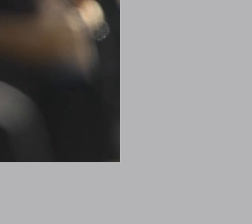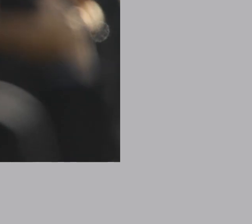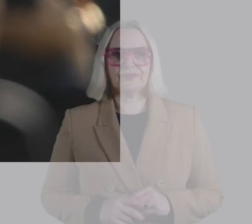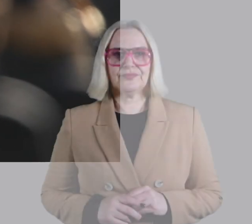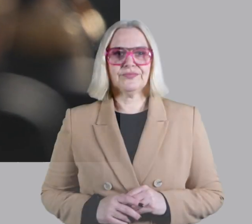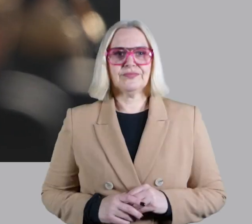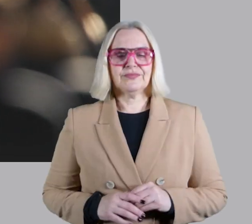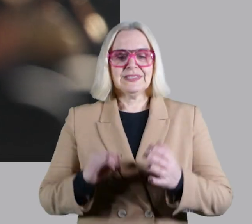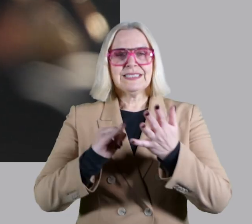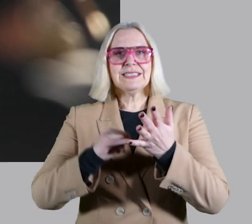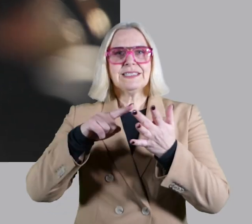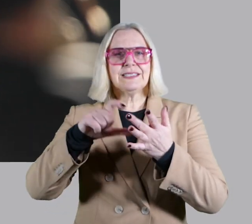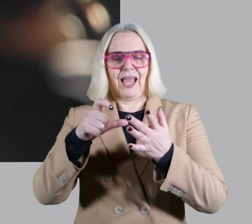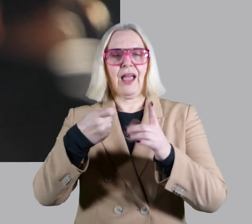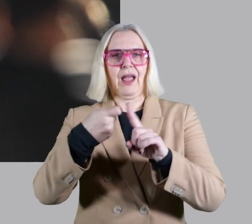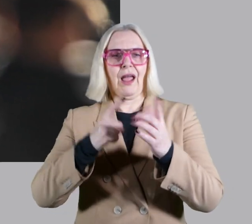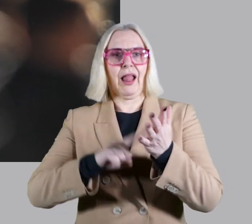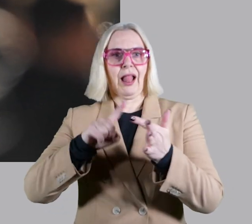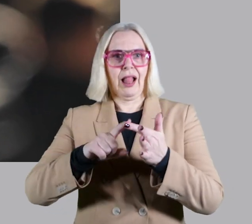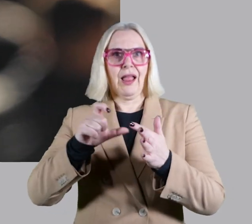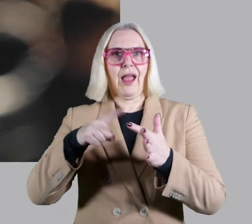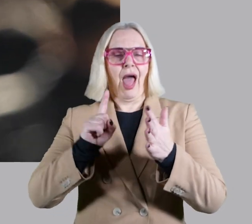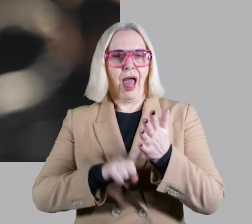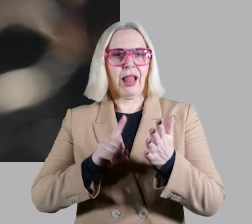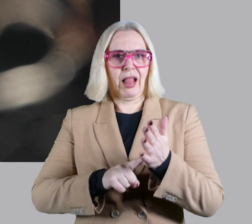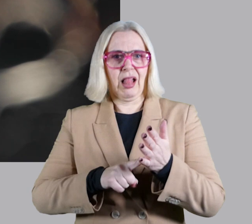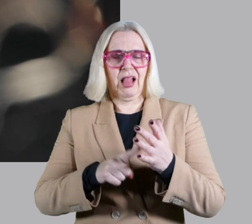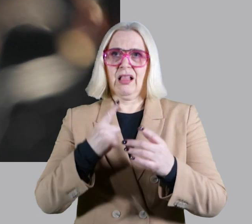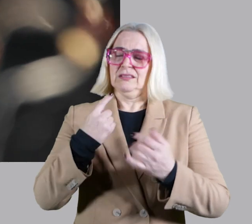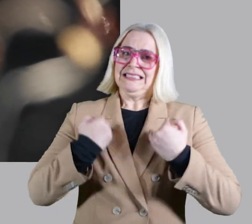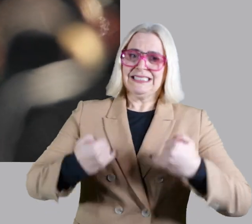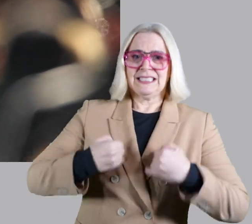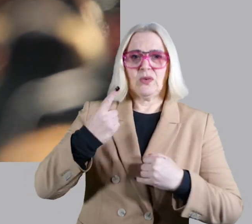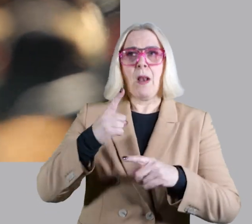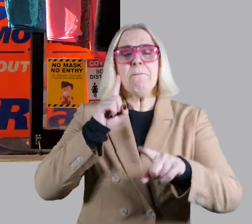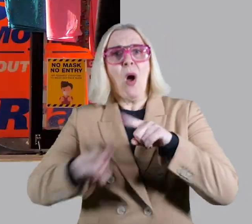Sickle cell disease has been described as one of the most neglected global health diseases.